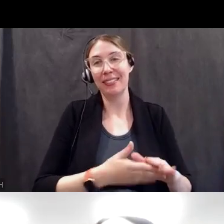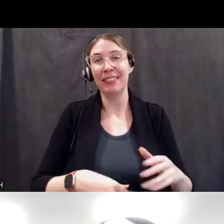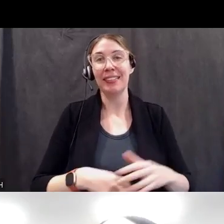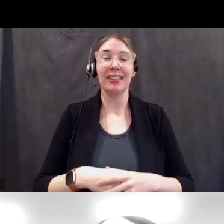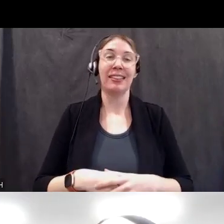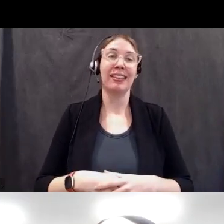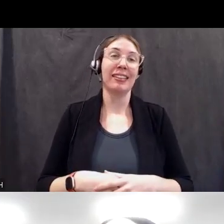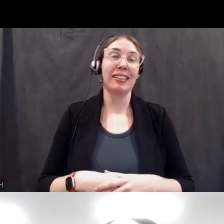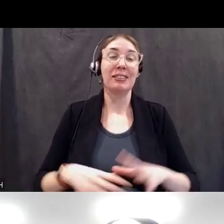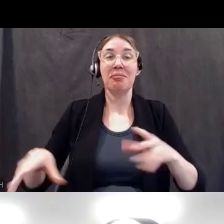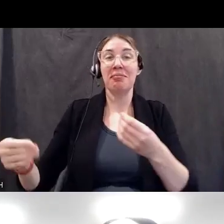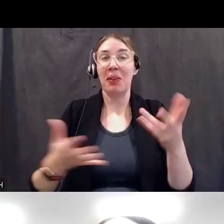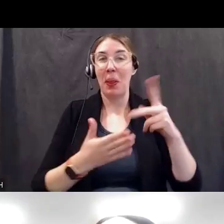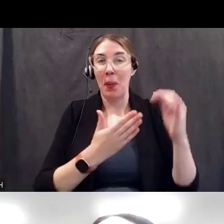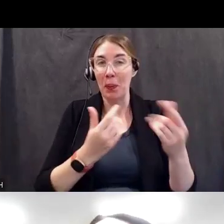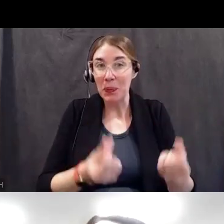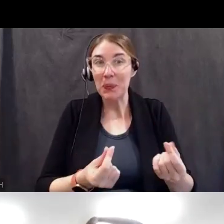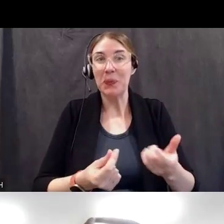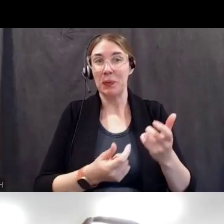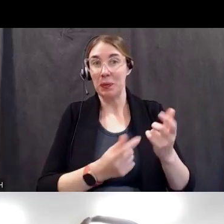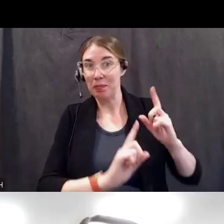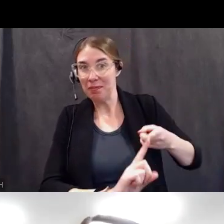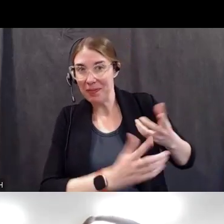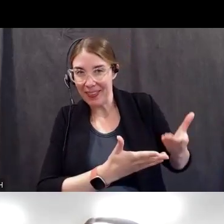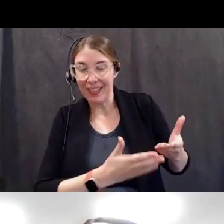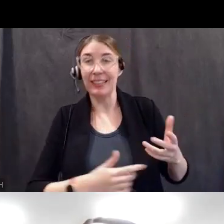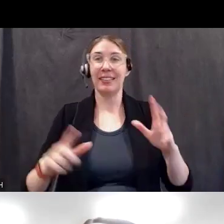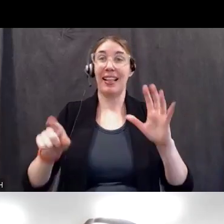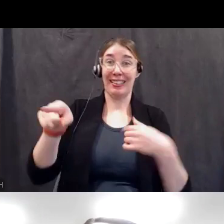That's actually me on the top at our get outdoors and get together day, which is an annual event,